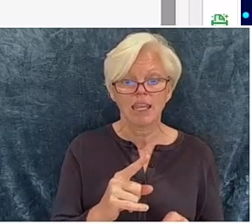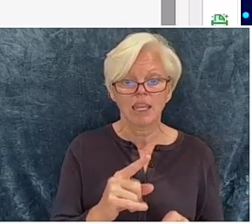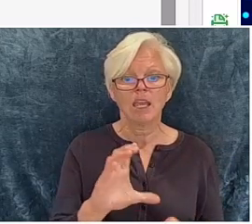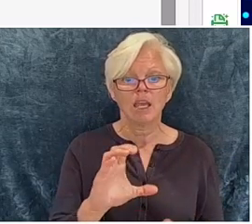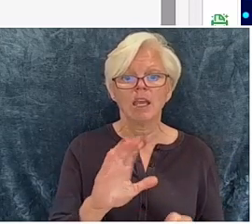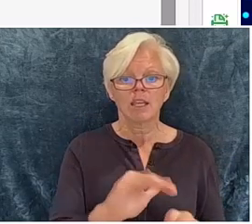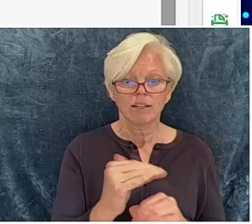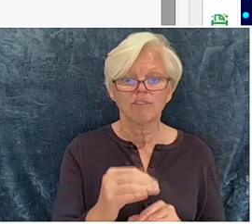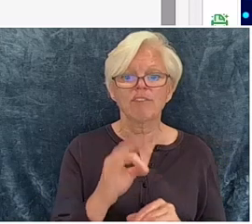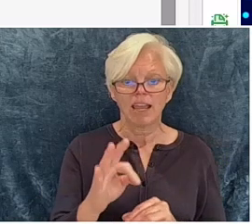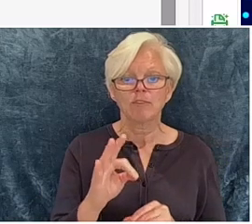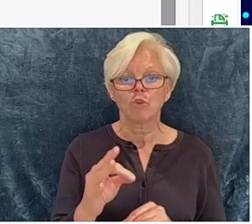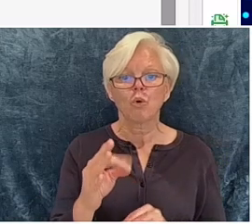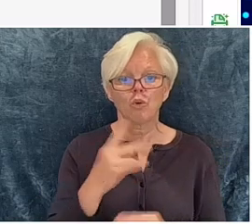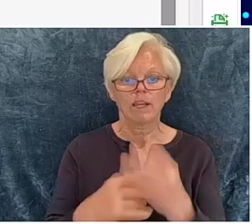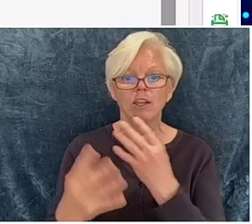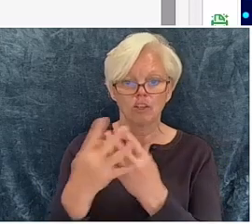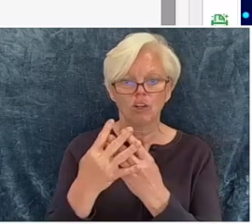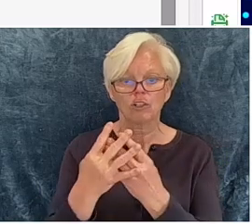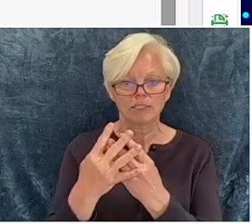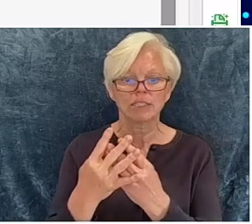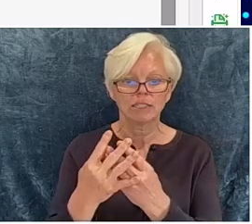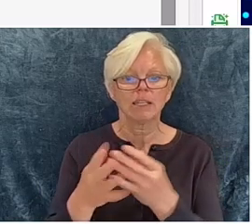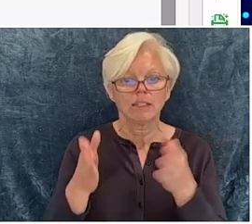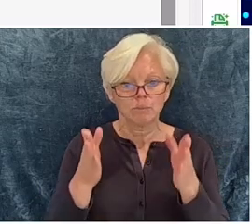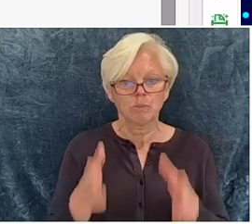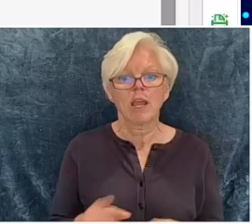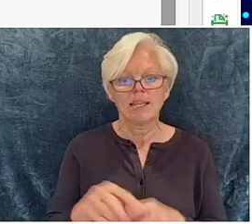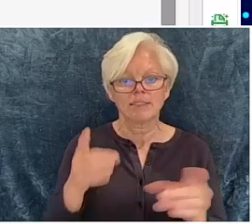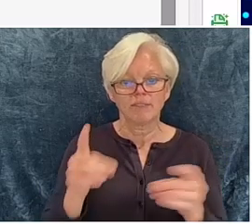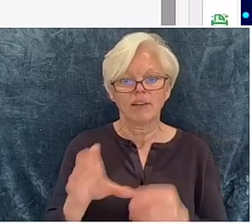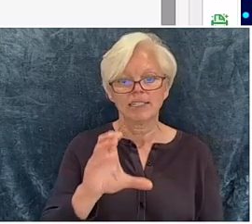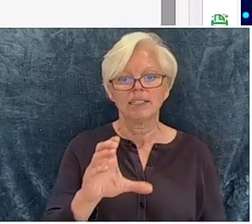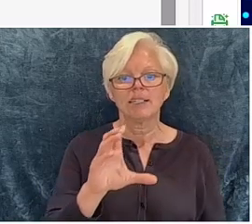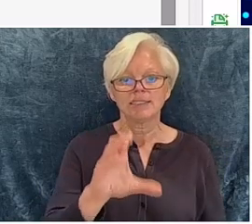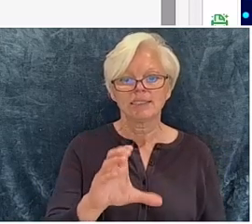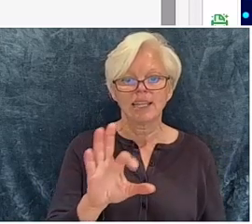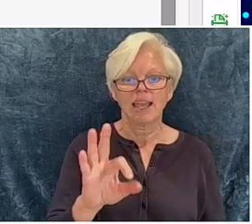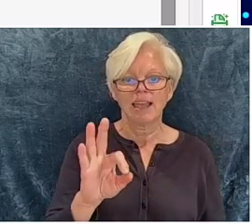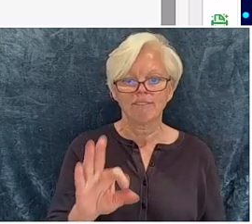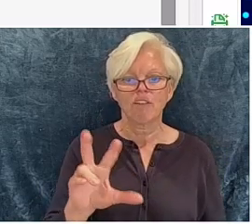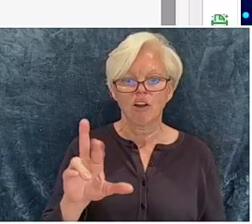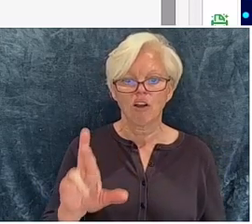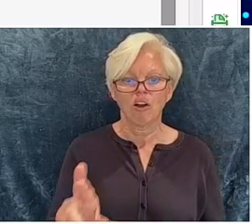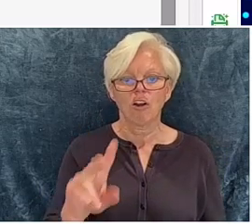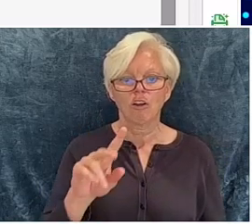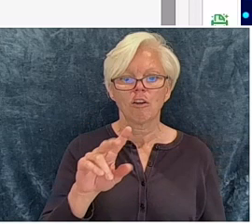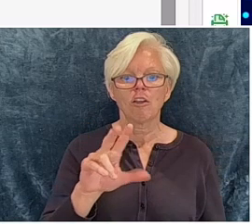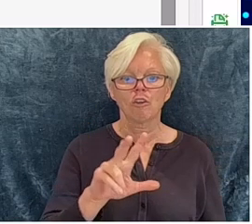defined in 34 CFR 600.2, where we have that definition. So essentially removing